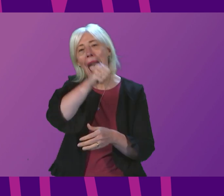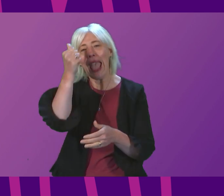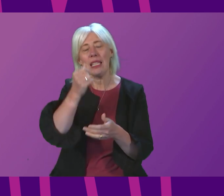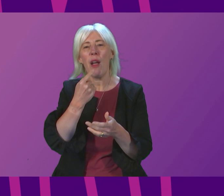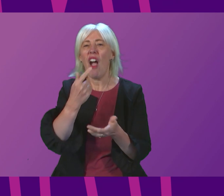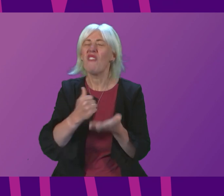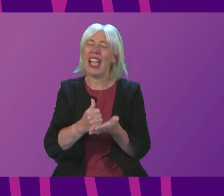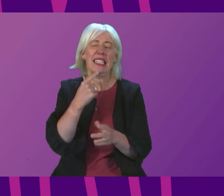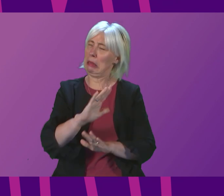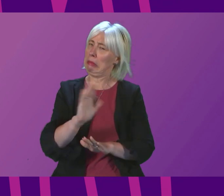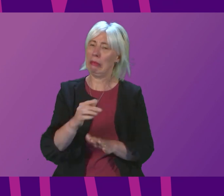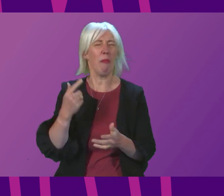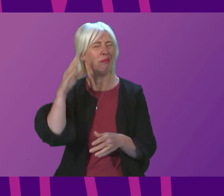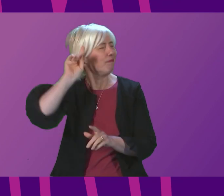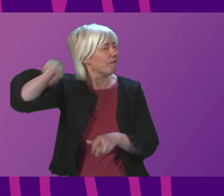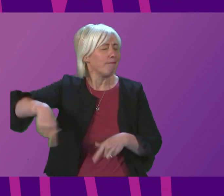The First Minister is now trying to blame Derek Mackay.